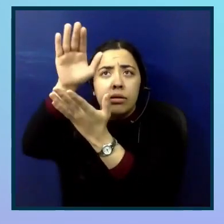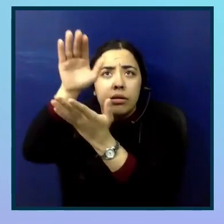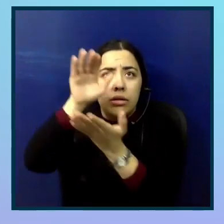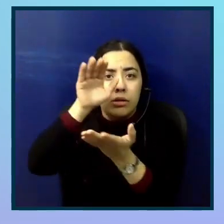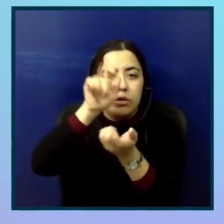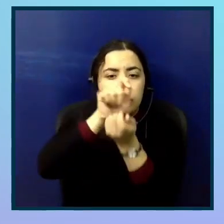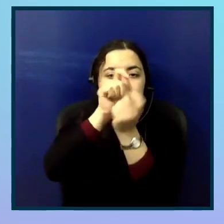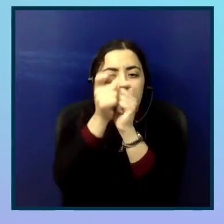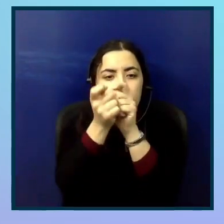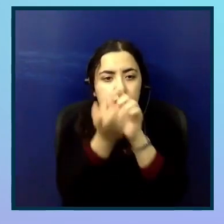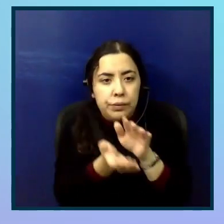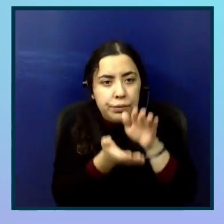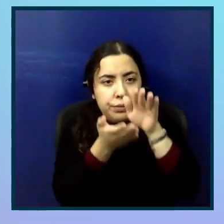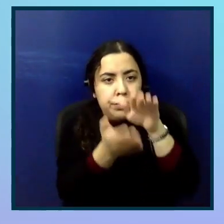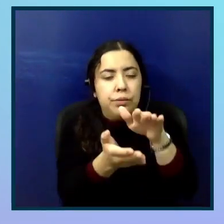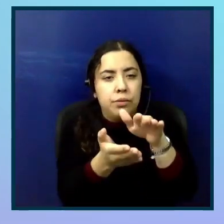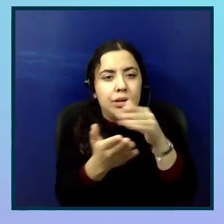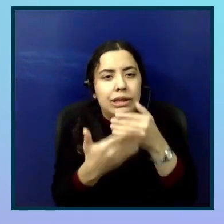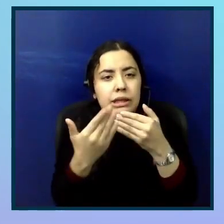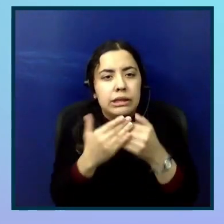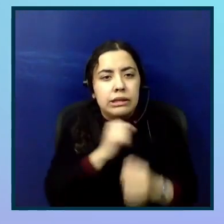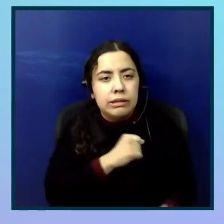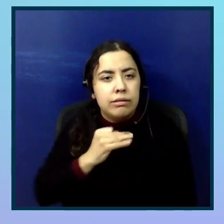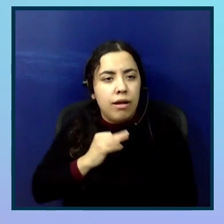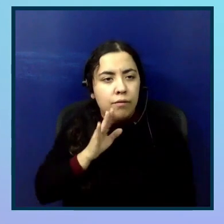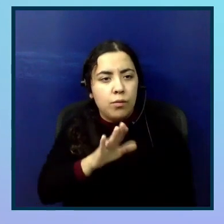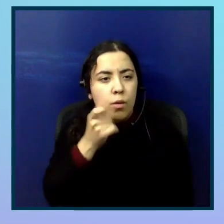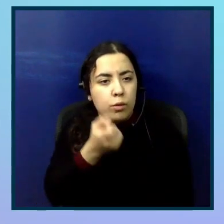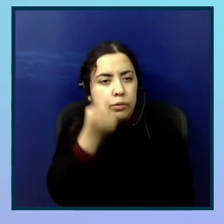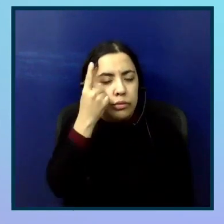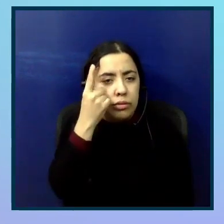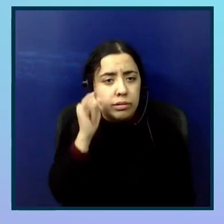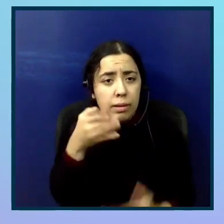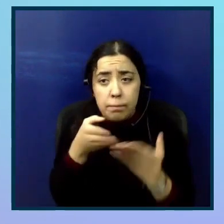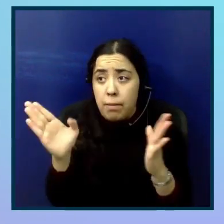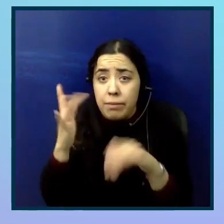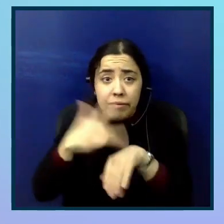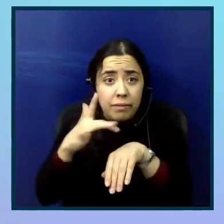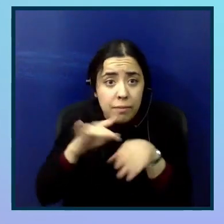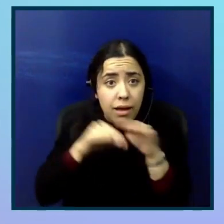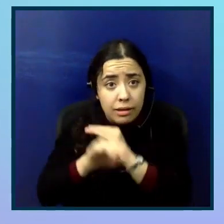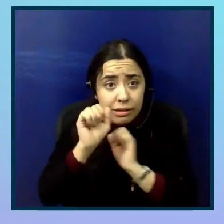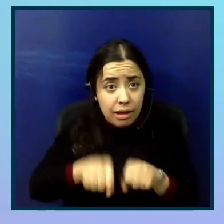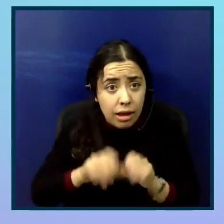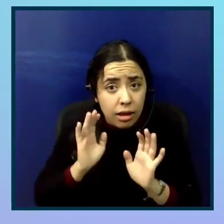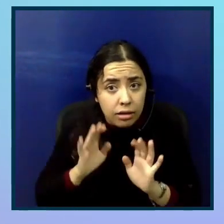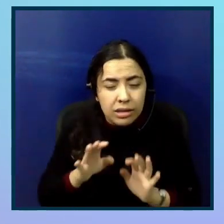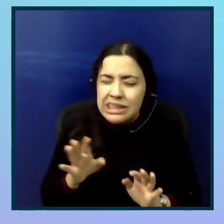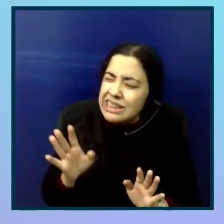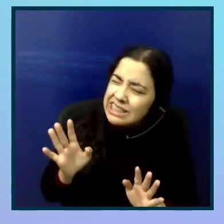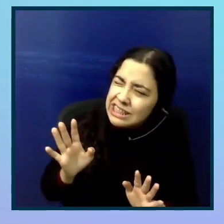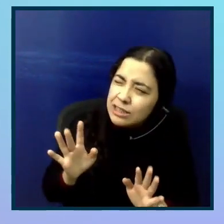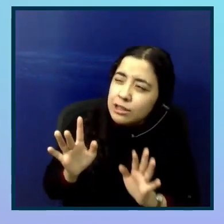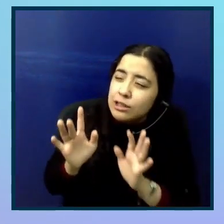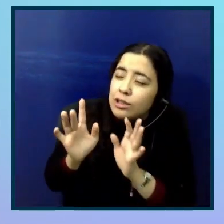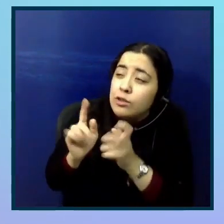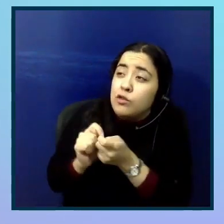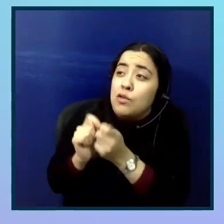This is not publicly available. I wouldn't say that they're necessarily, translated WCA standards like overall.